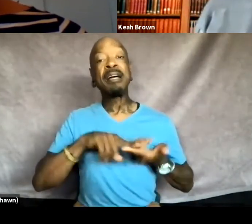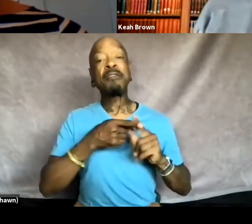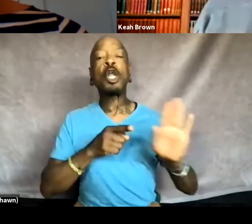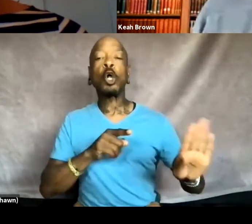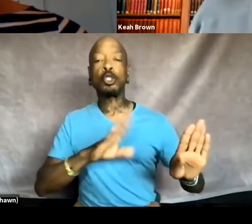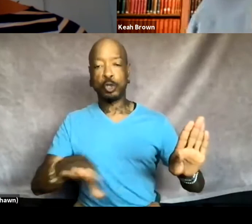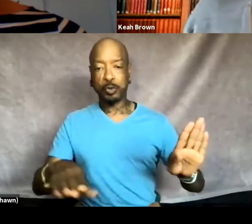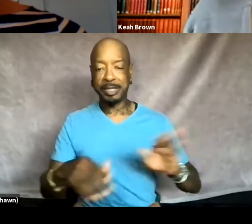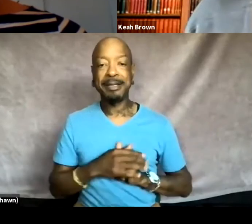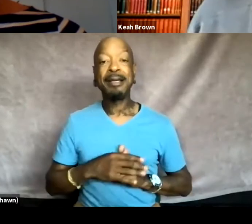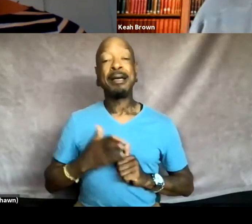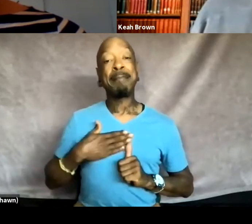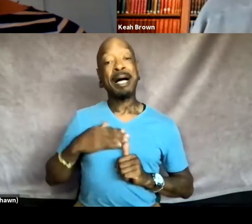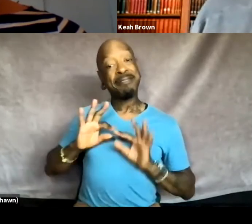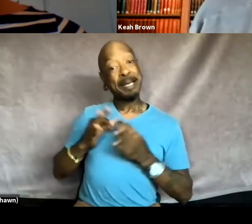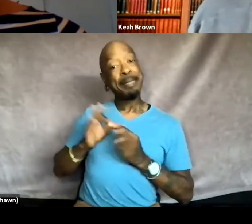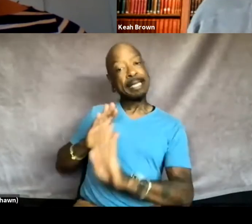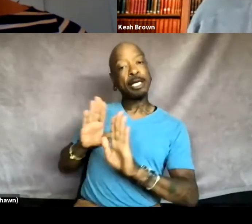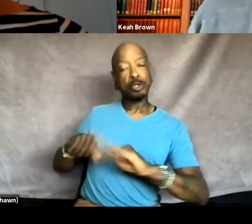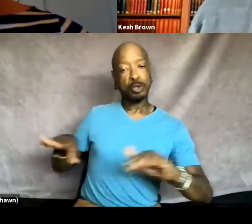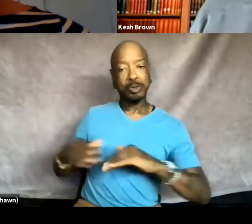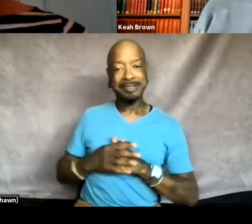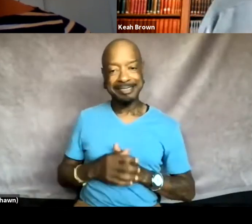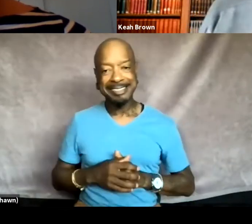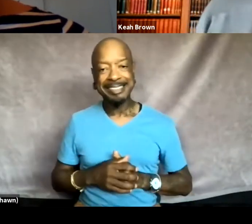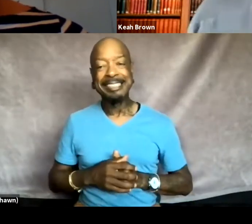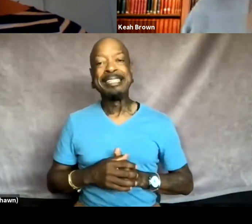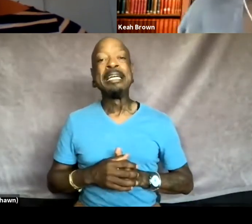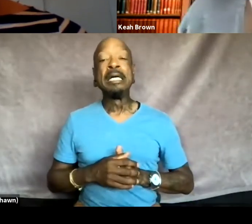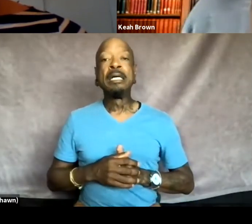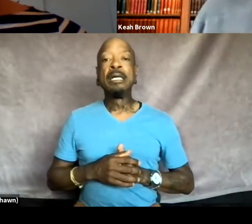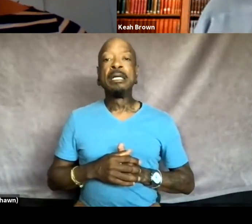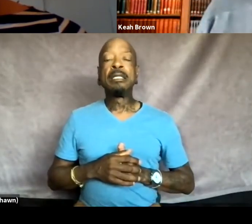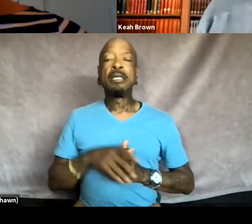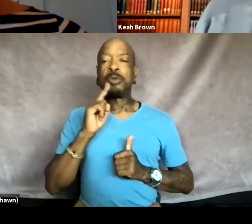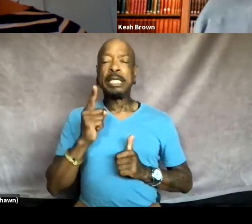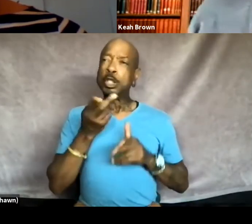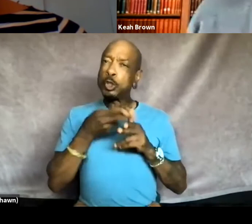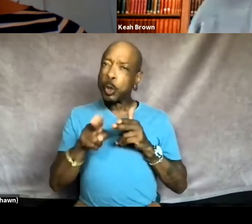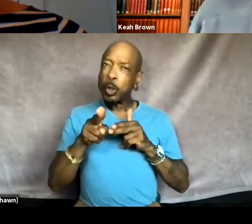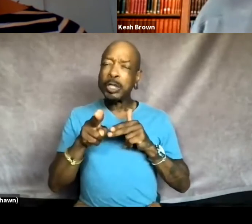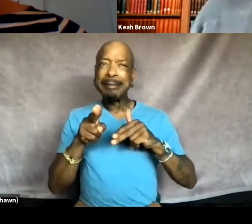you know my family's kids like there was a small window, where people were having a bunch of babies.